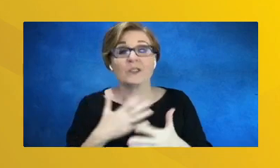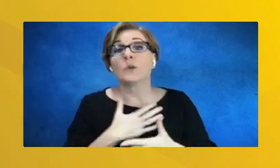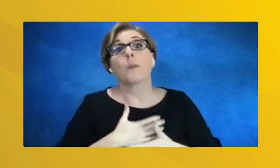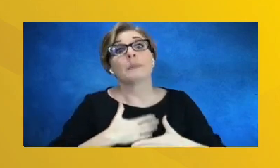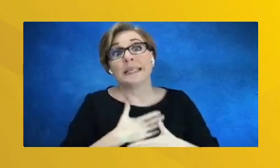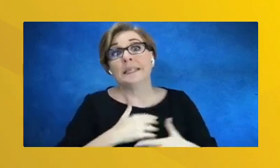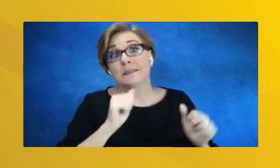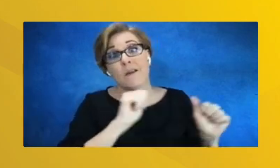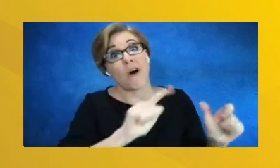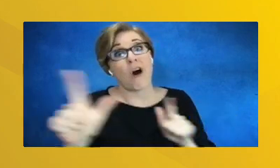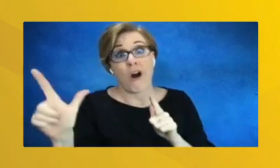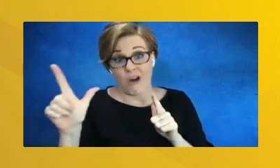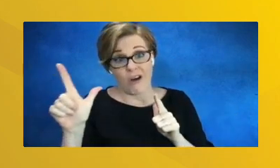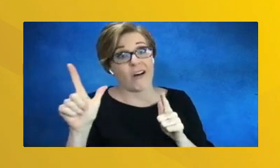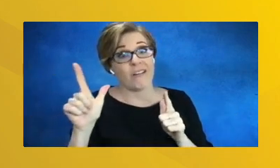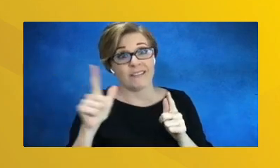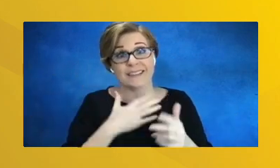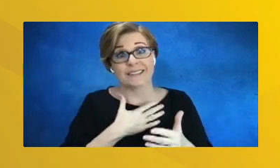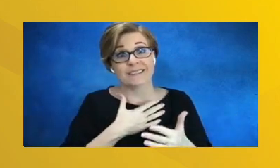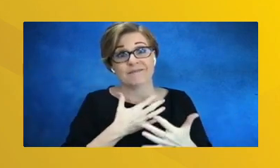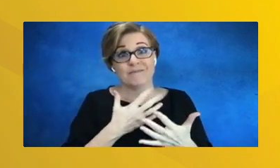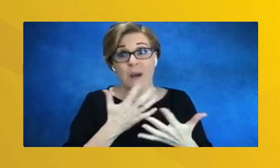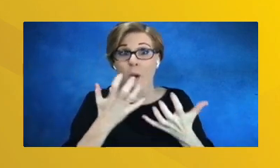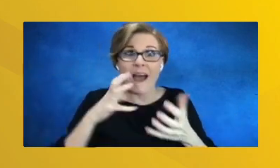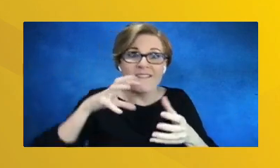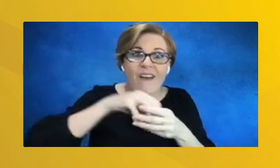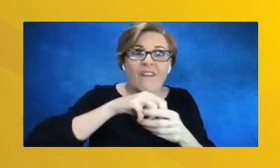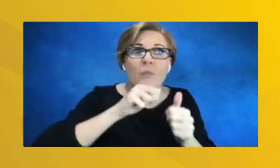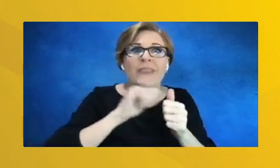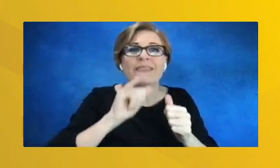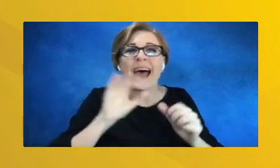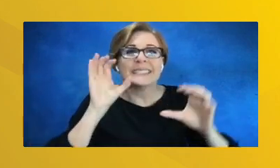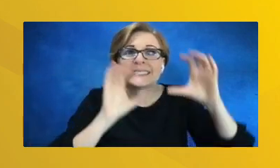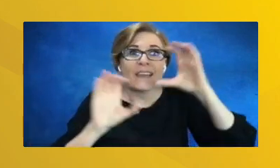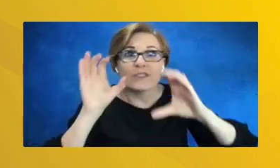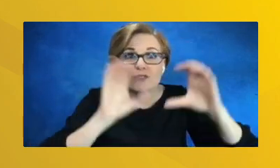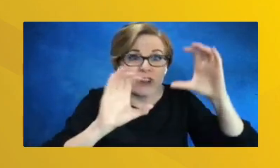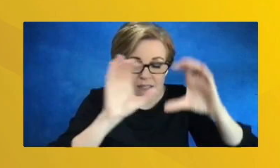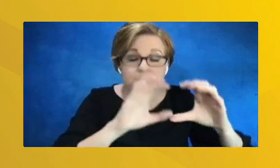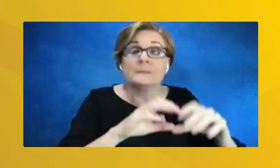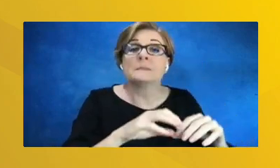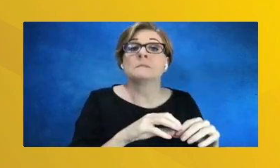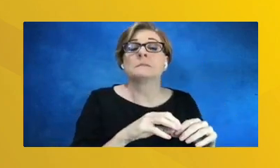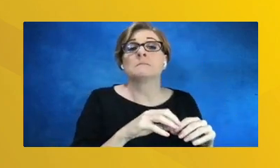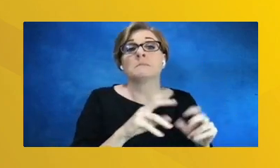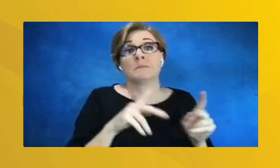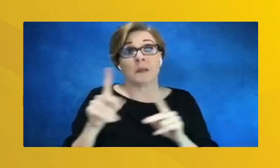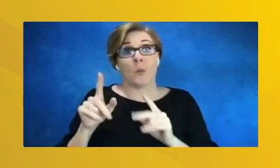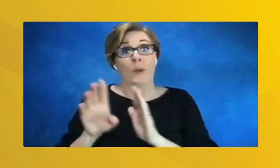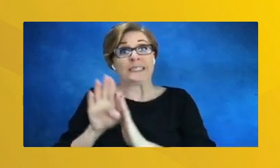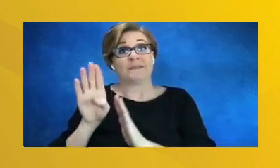But the other thing we've made is a special professional development resource and that